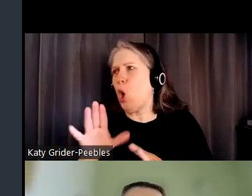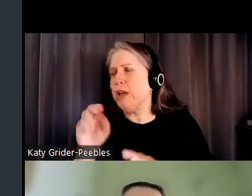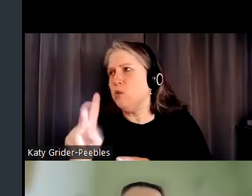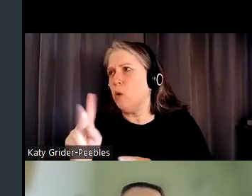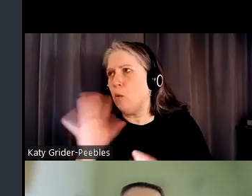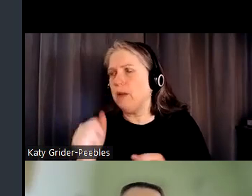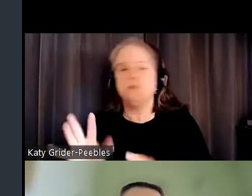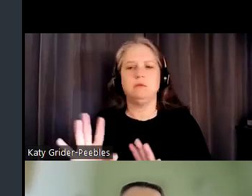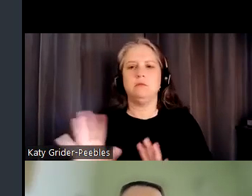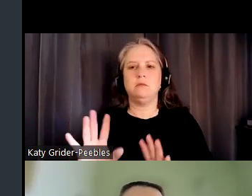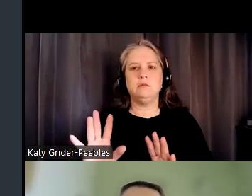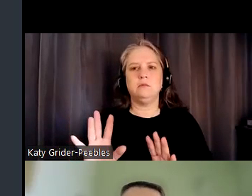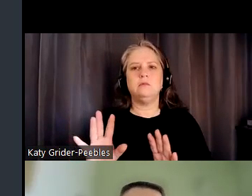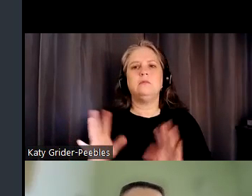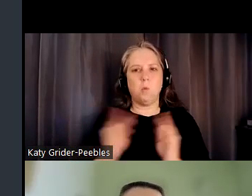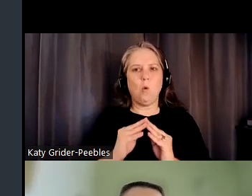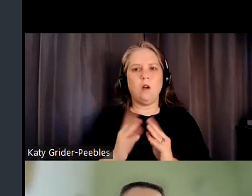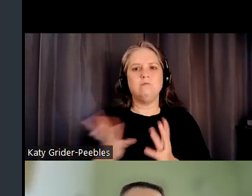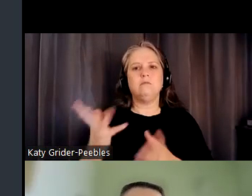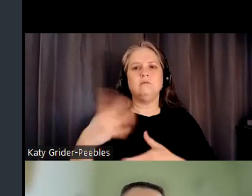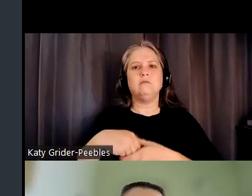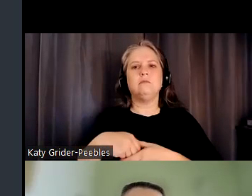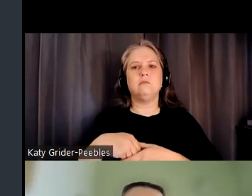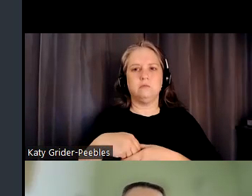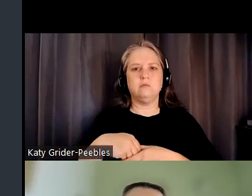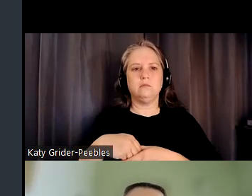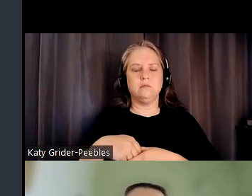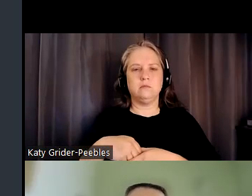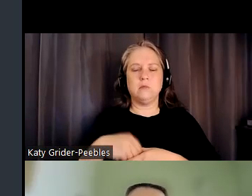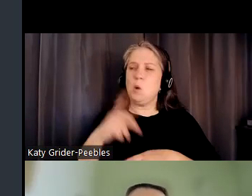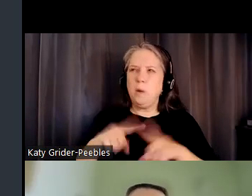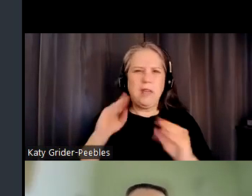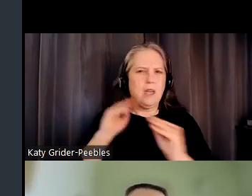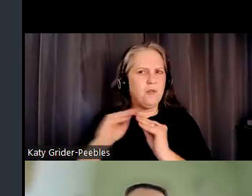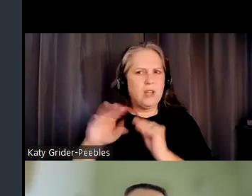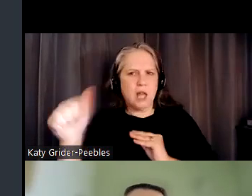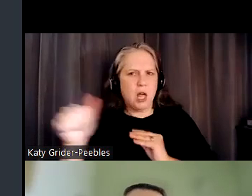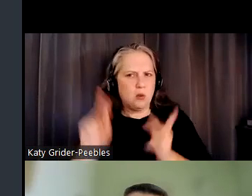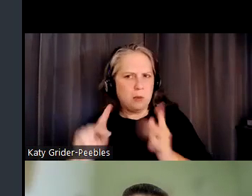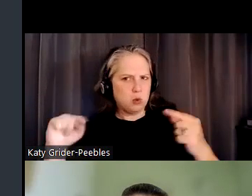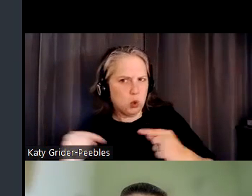No matter what we do, we can't make up for other's hurts. We can only be the one that's not actively hurting.